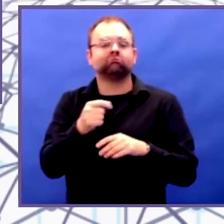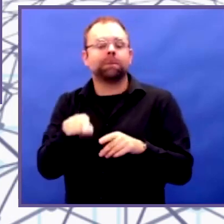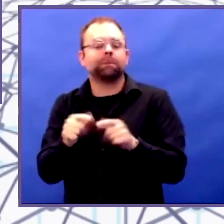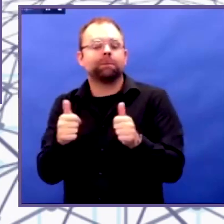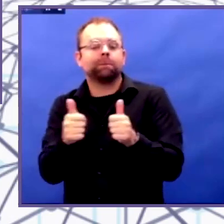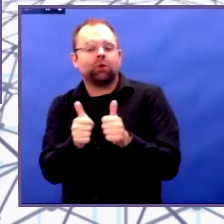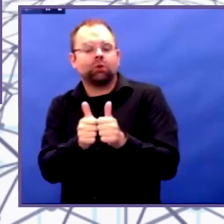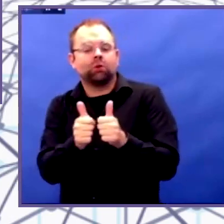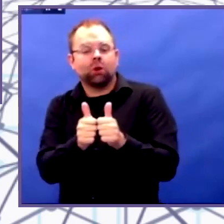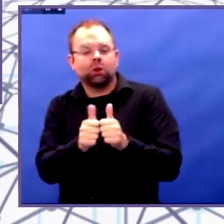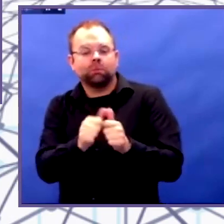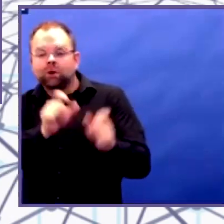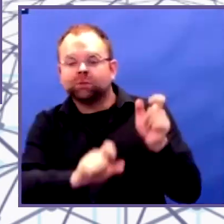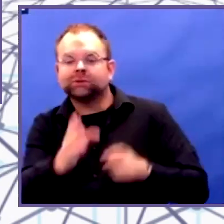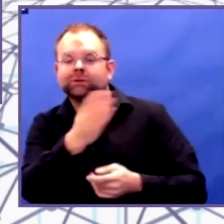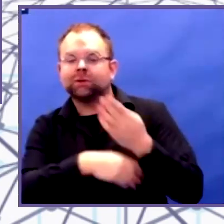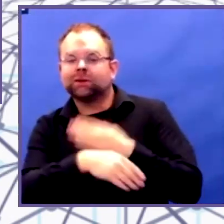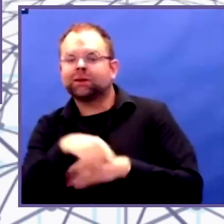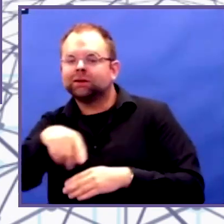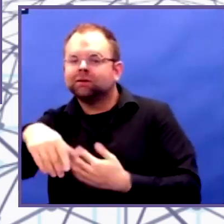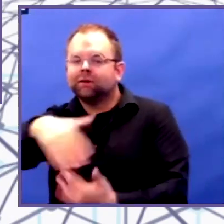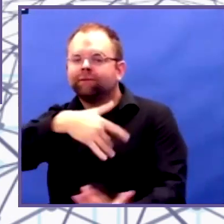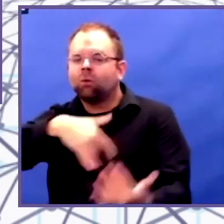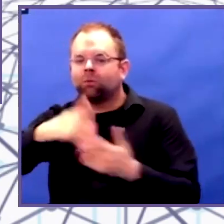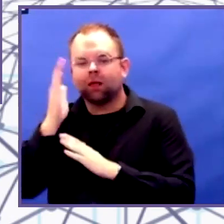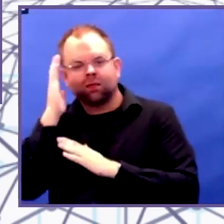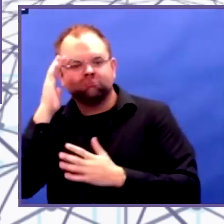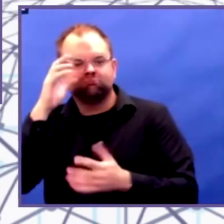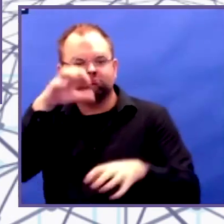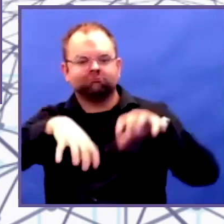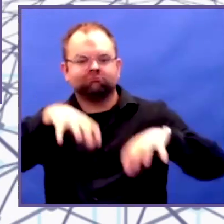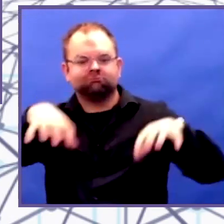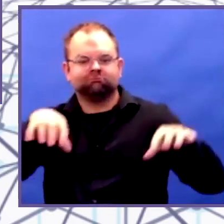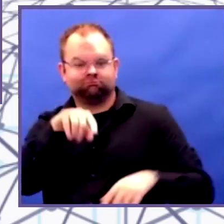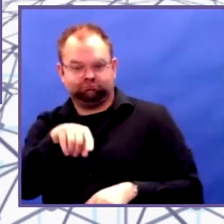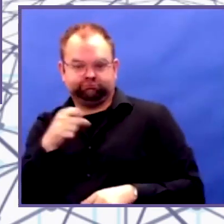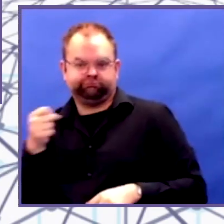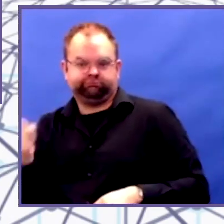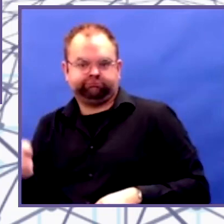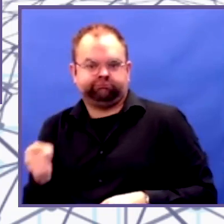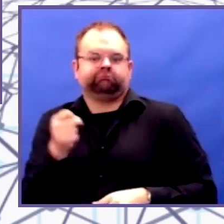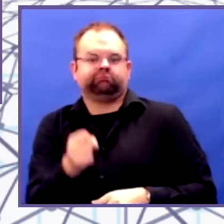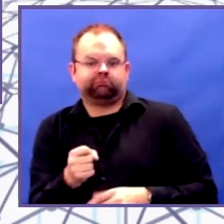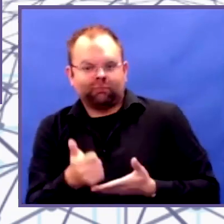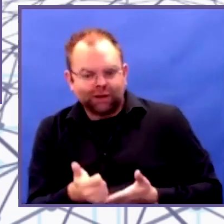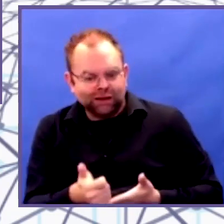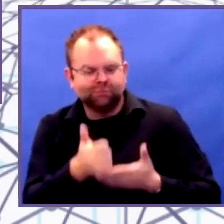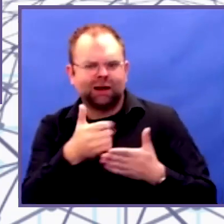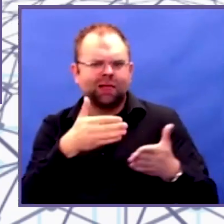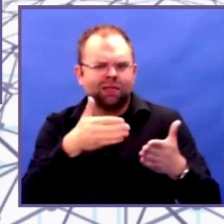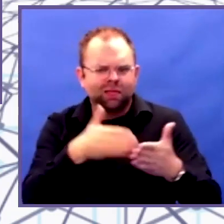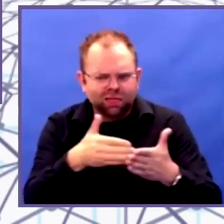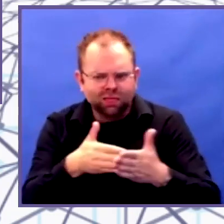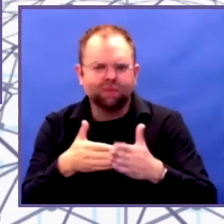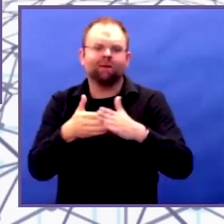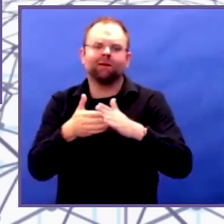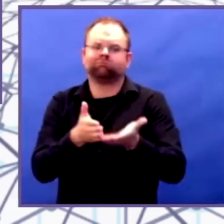But once we use these ones who have succeeded in life, I think we can change the status quo.